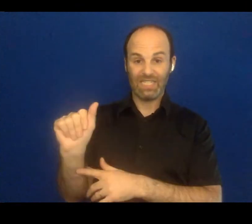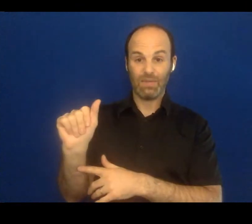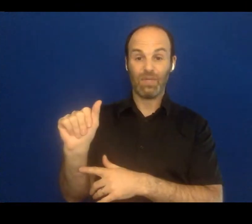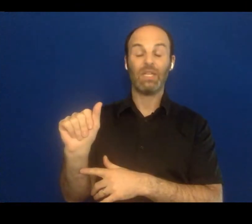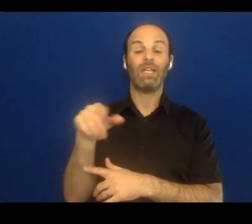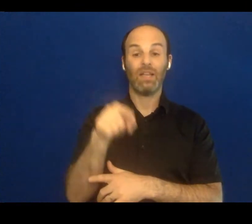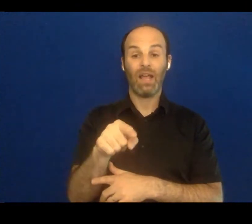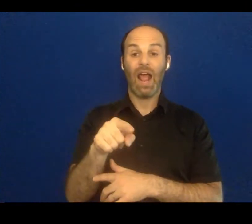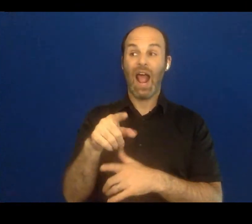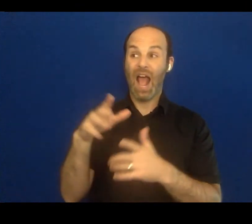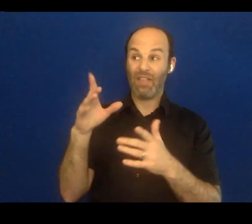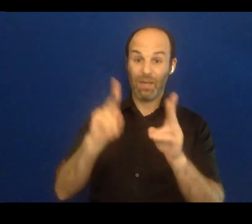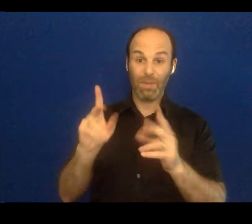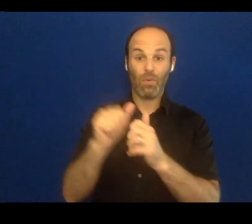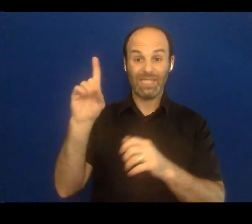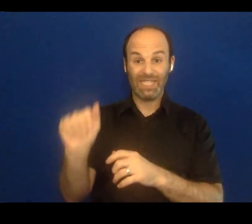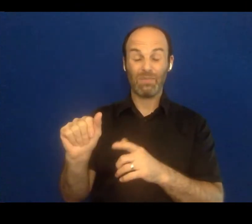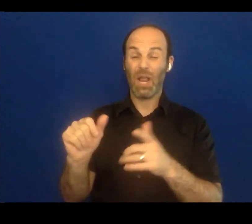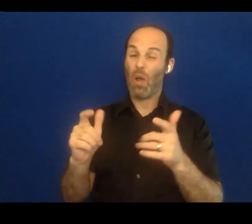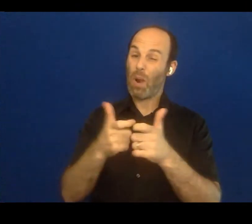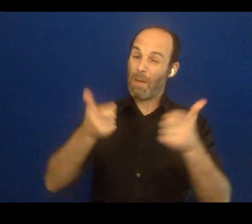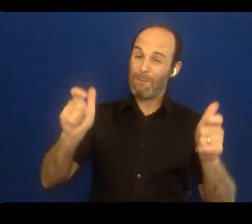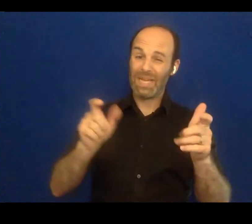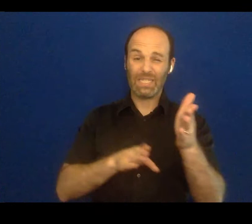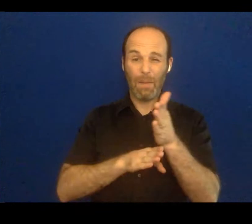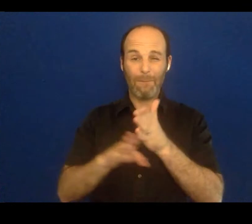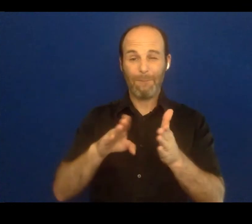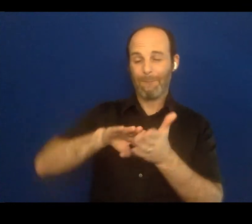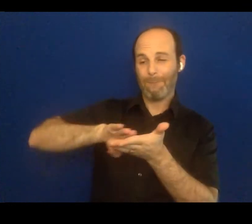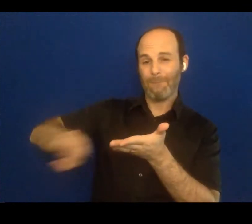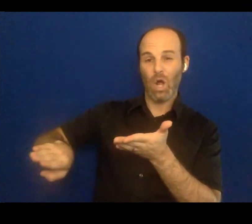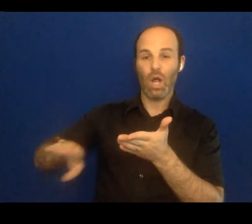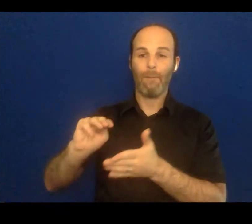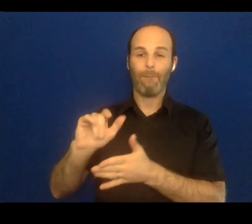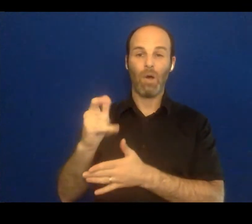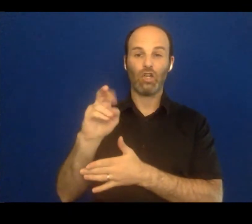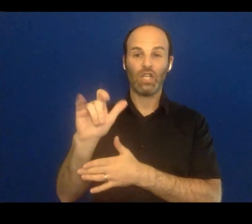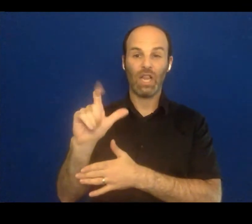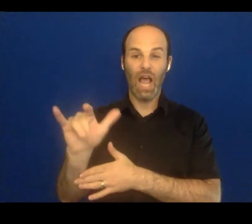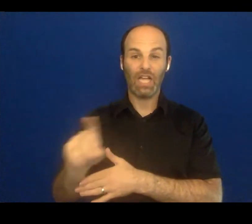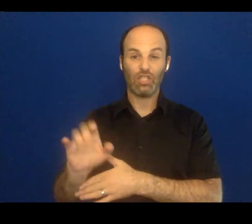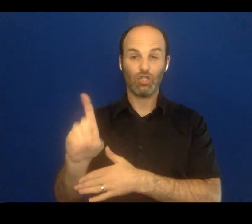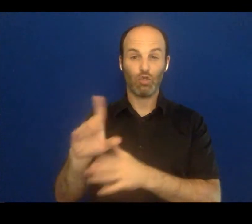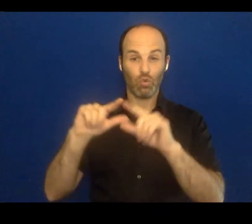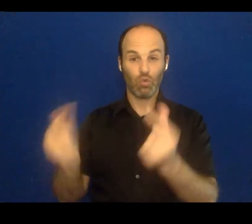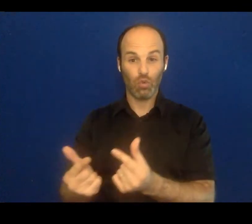THE LARGEST MARGINALIZED GROUPS.